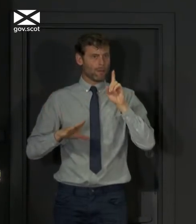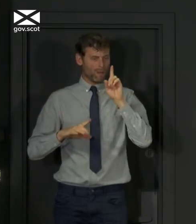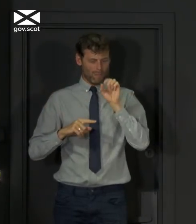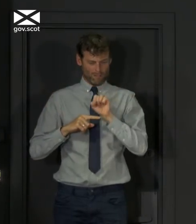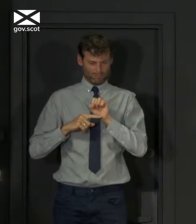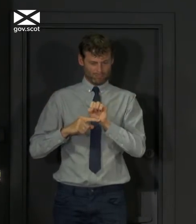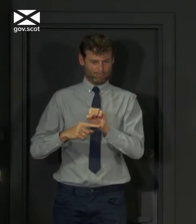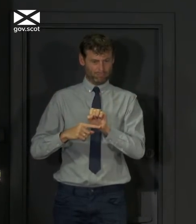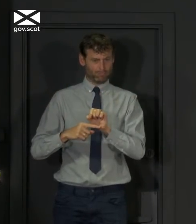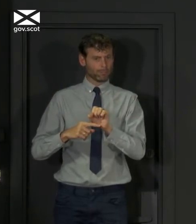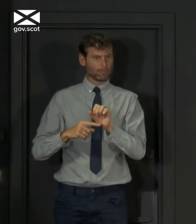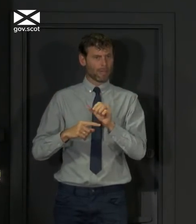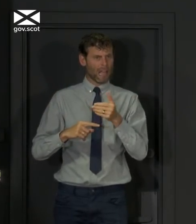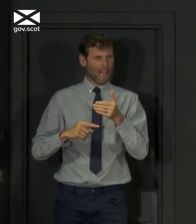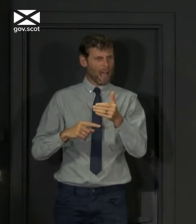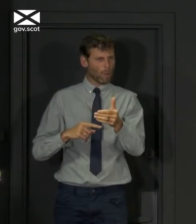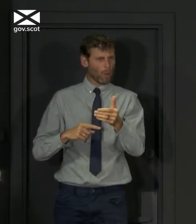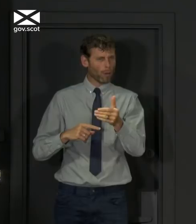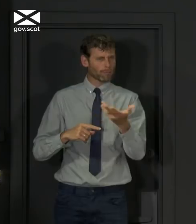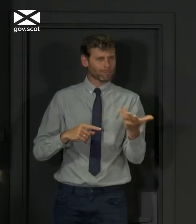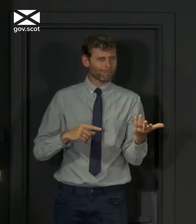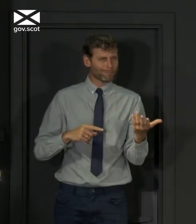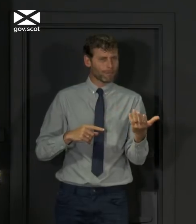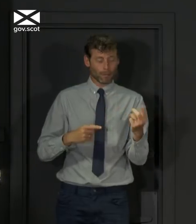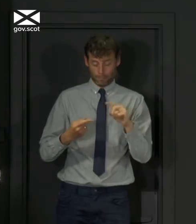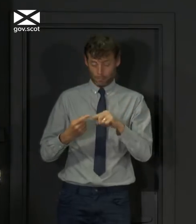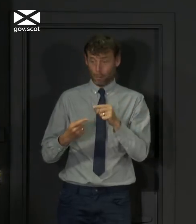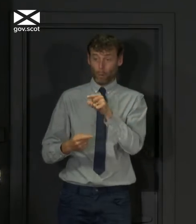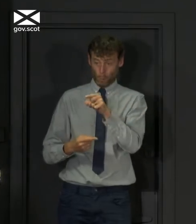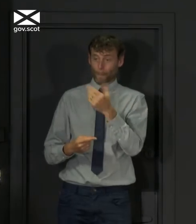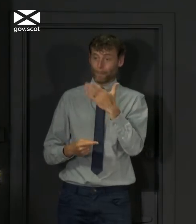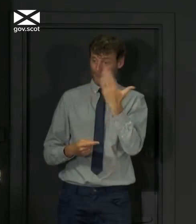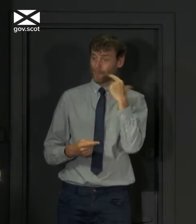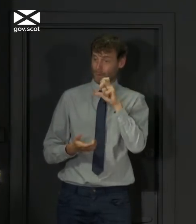of sense of, it's not telling you anything really that provides you as an individual